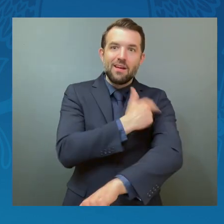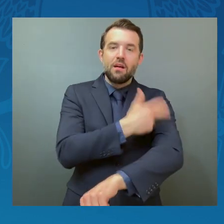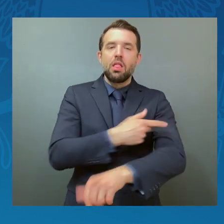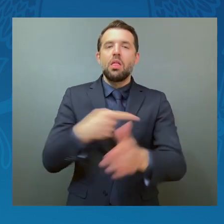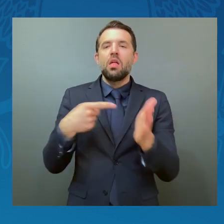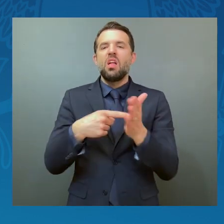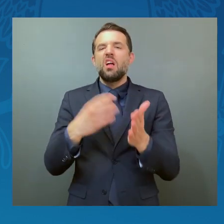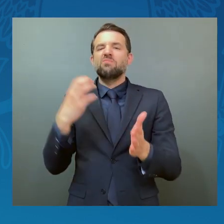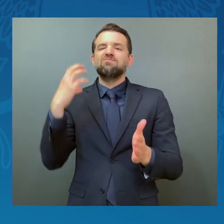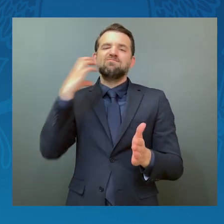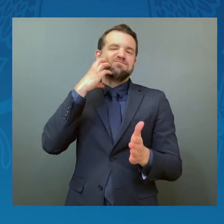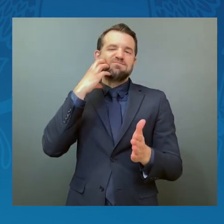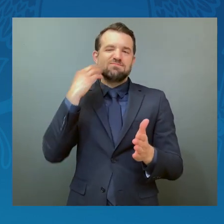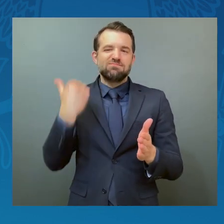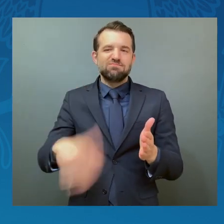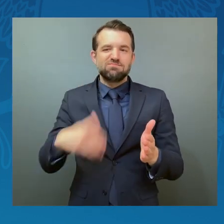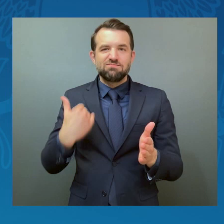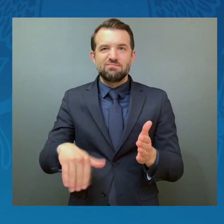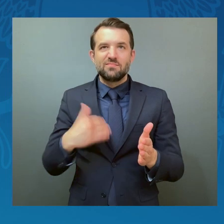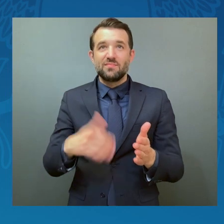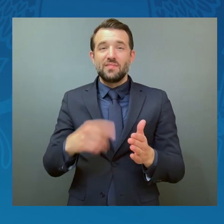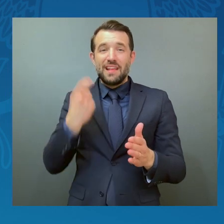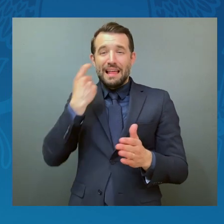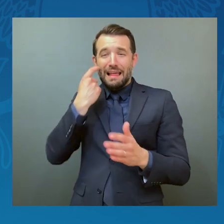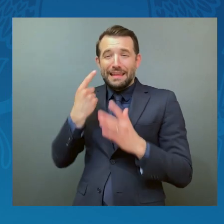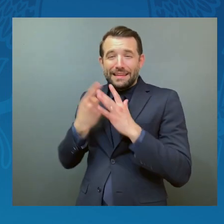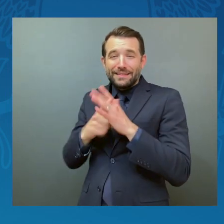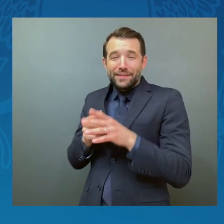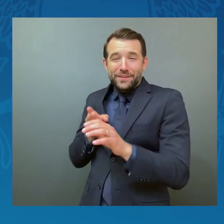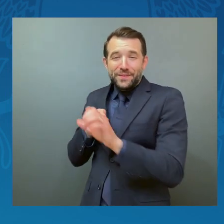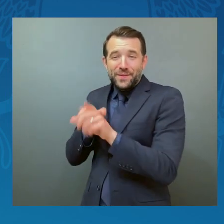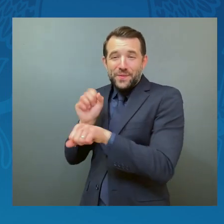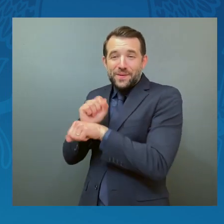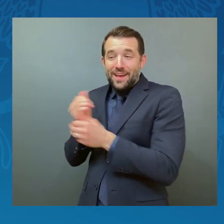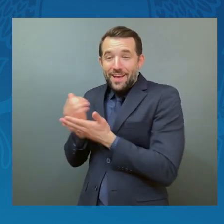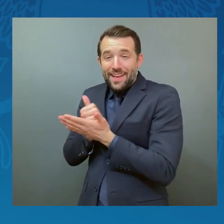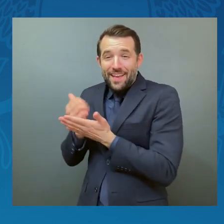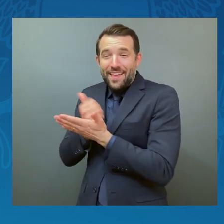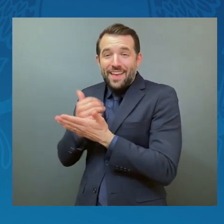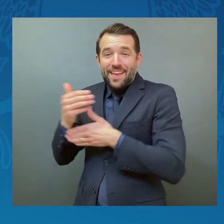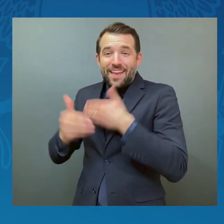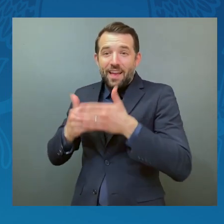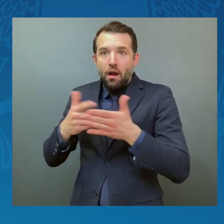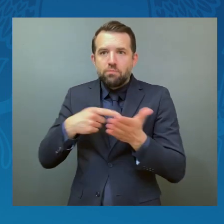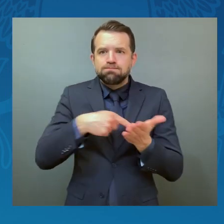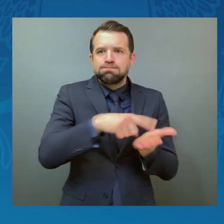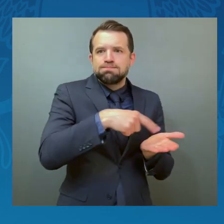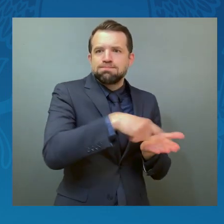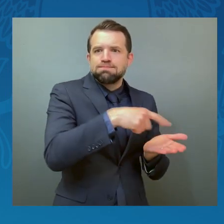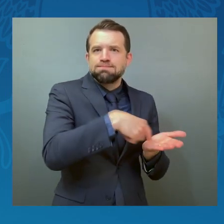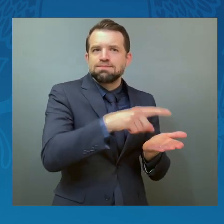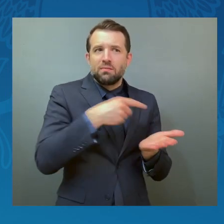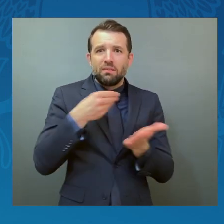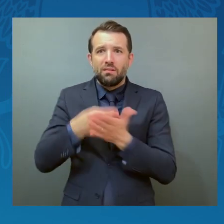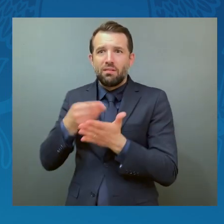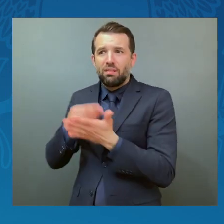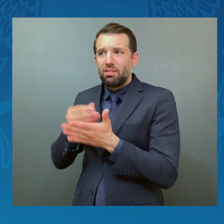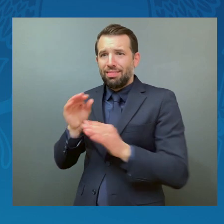worsens their prospects for long term financial stability. Medical debt is burdensome and inequitable,